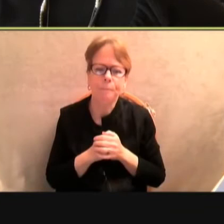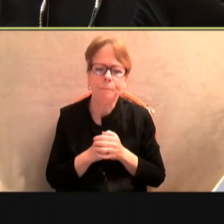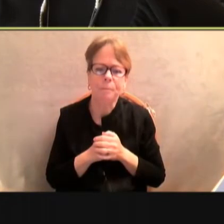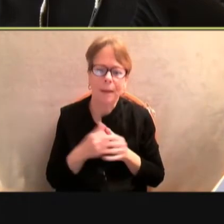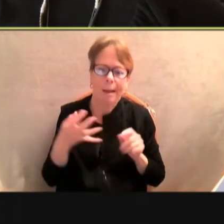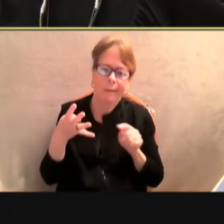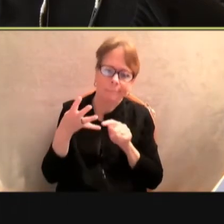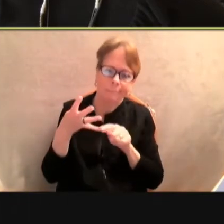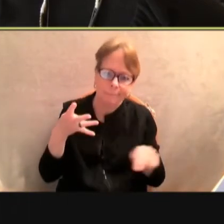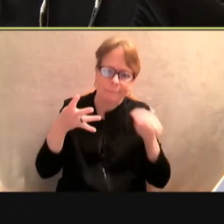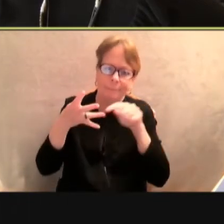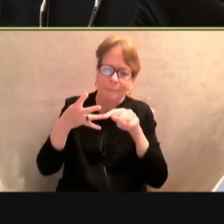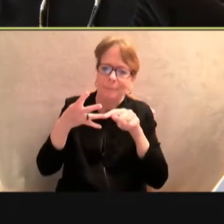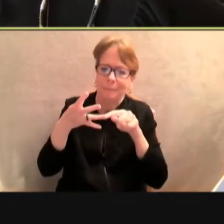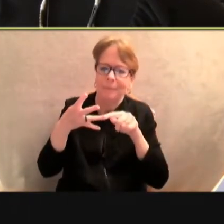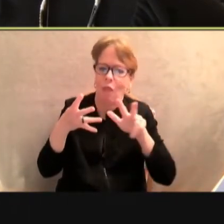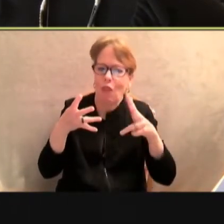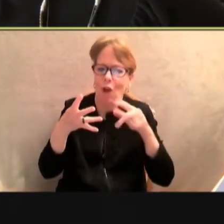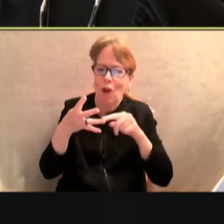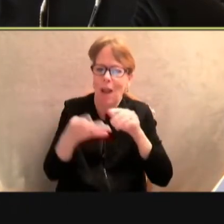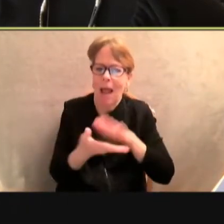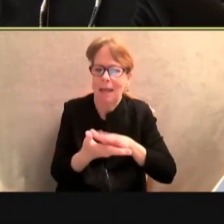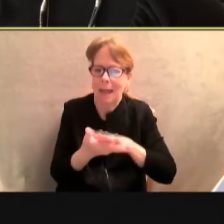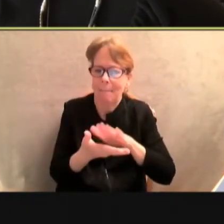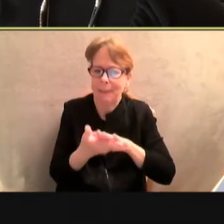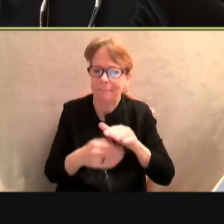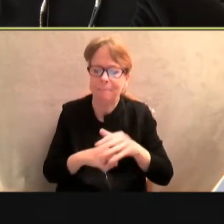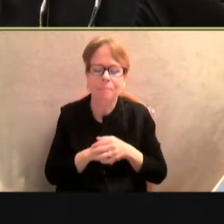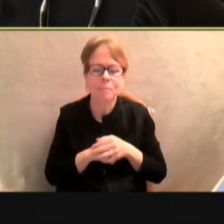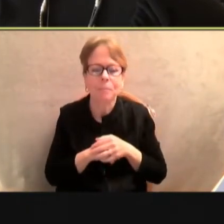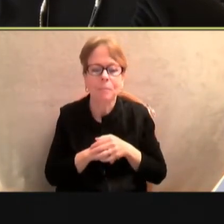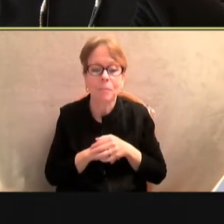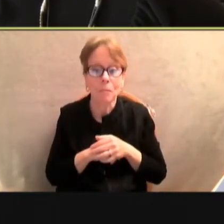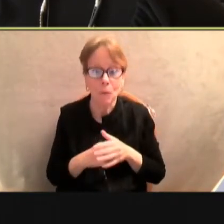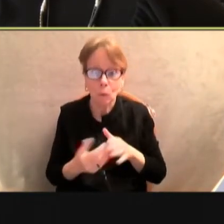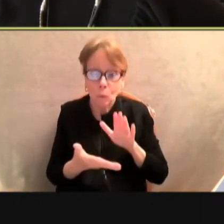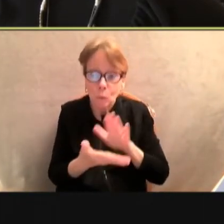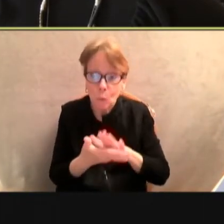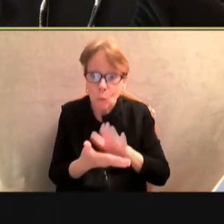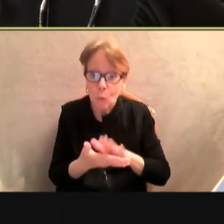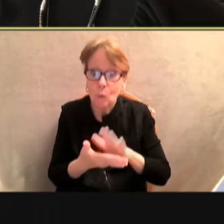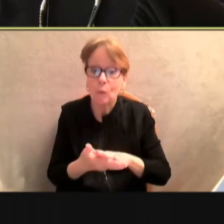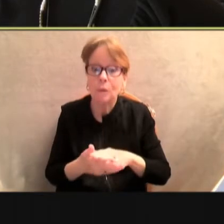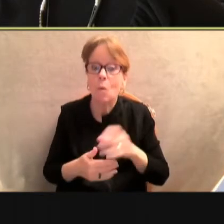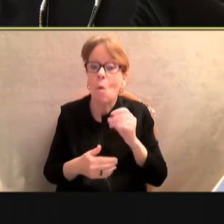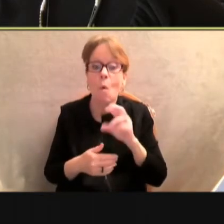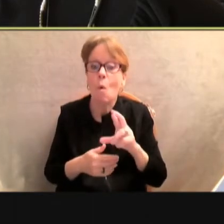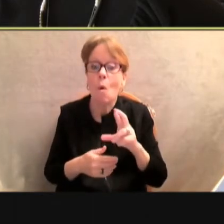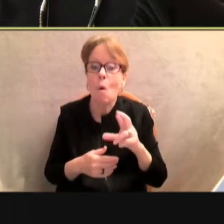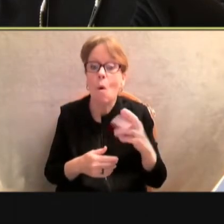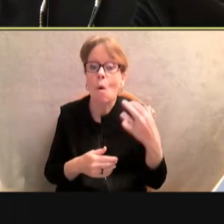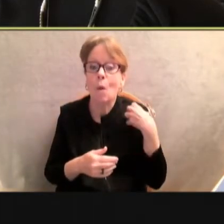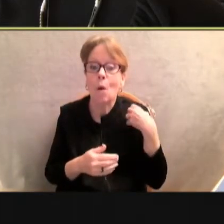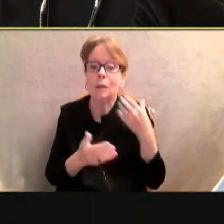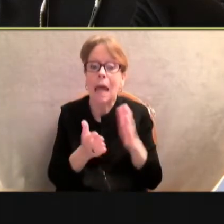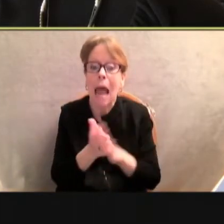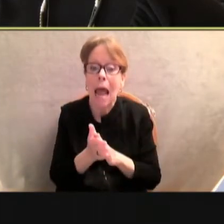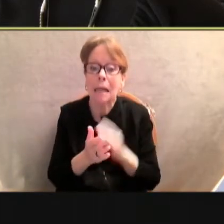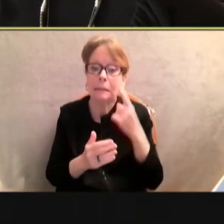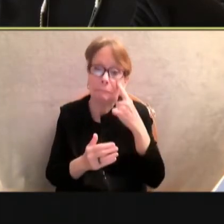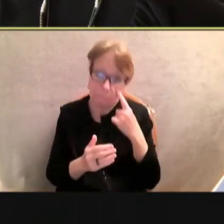and testing companies and employers always ask for these things right away or at all?